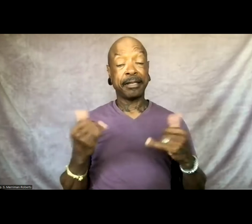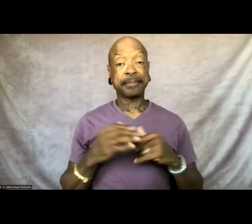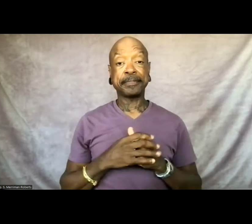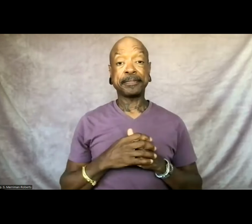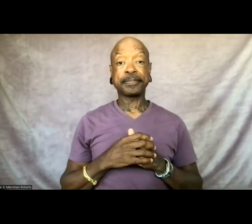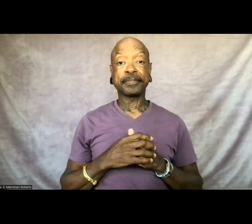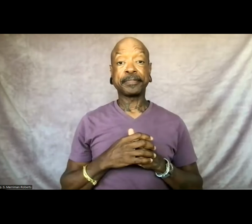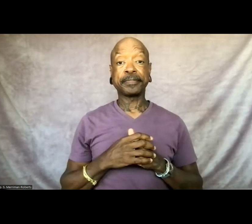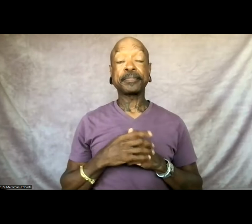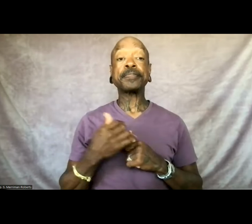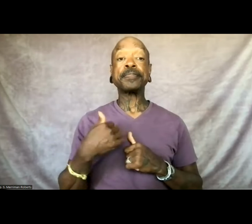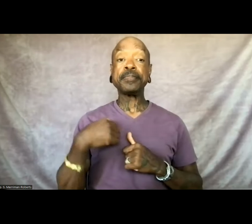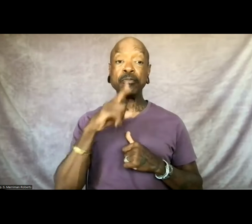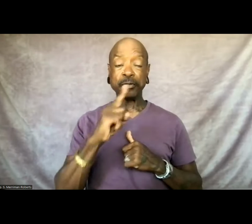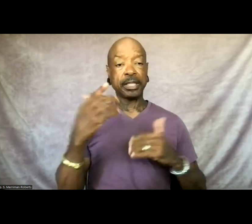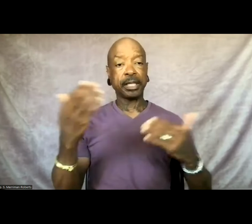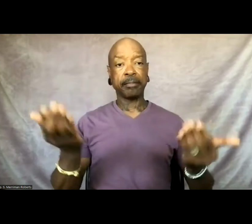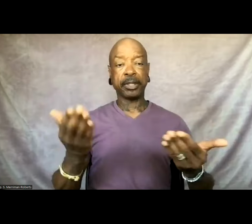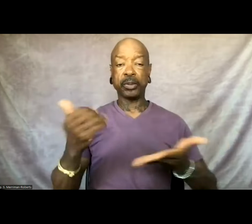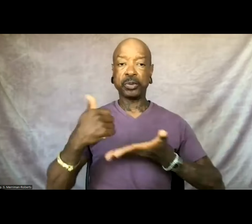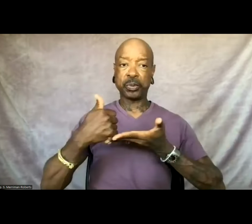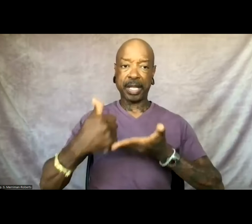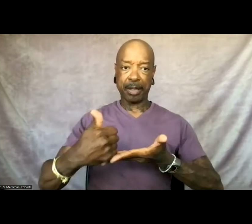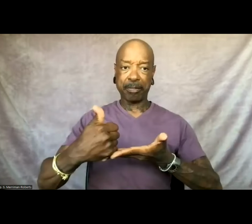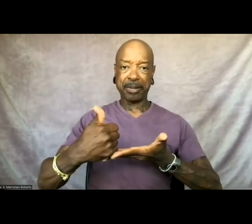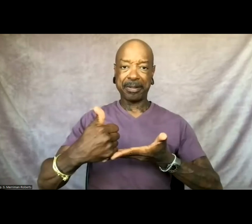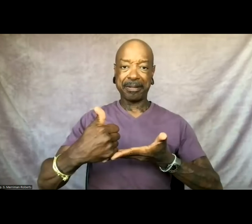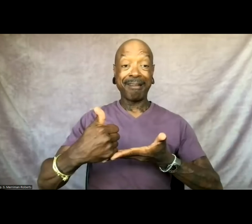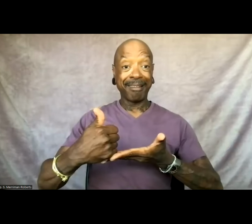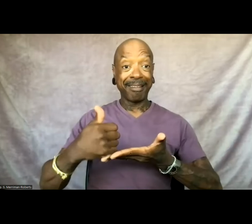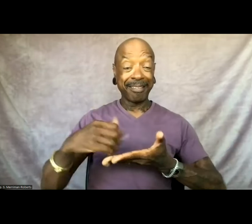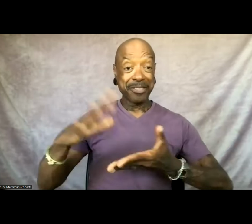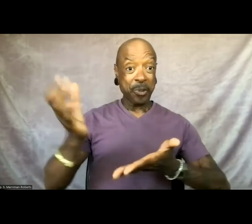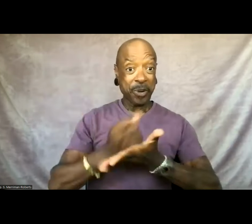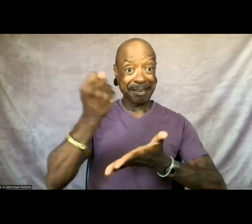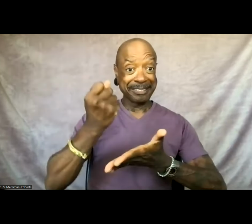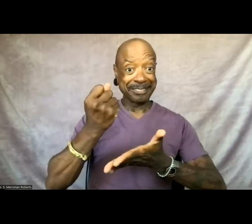based living. The IHSS task force and capitol election day